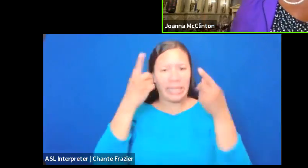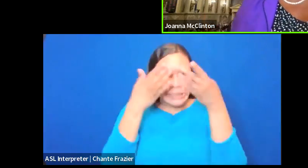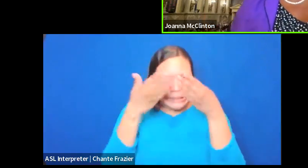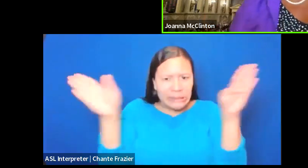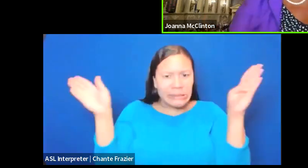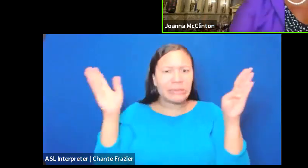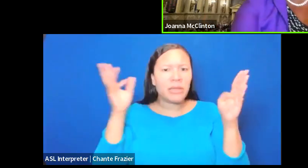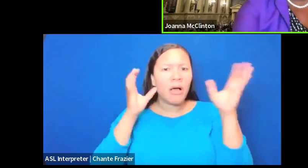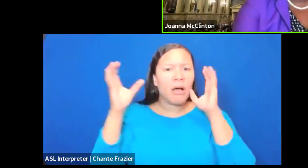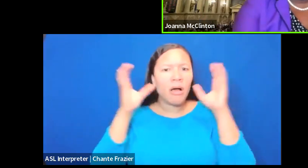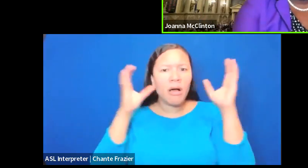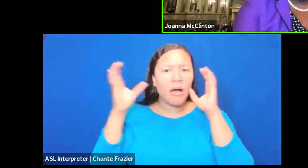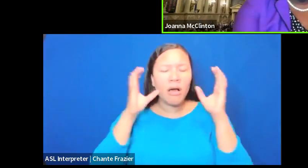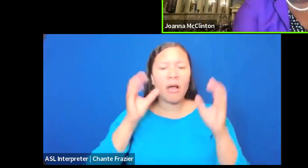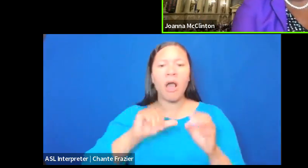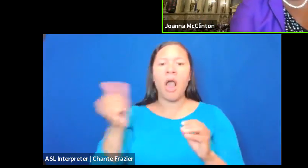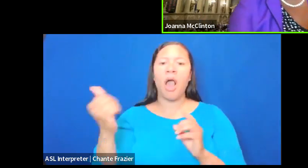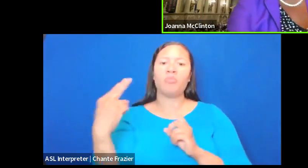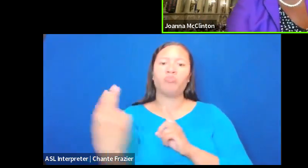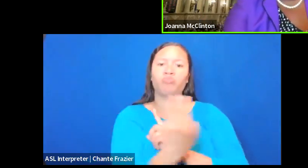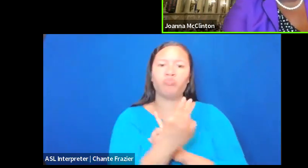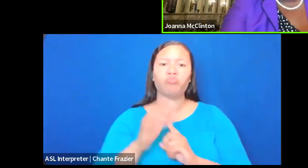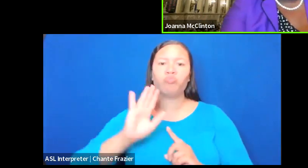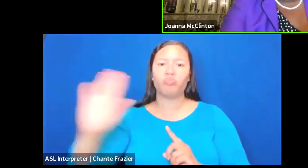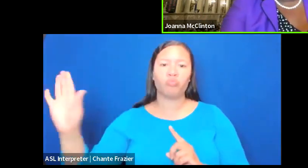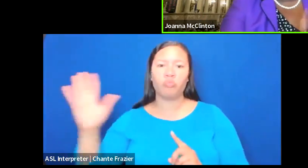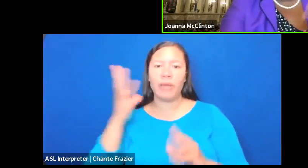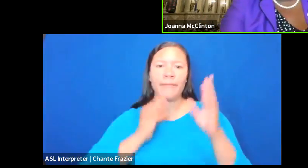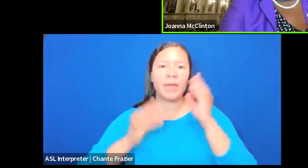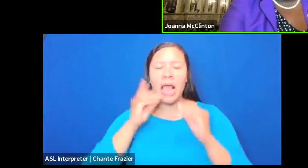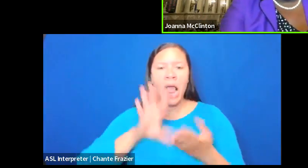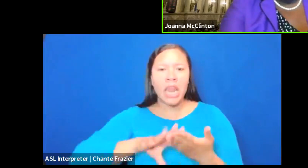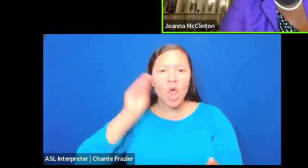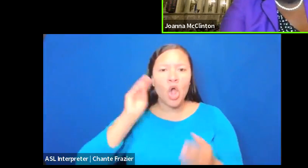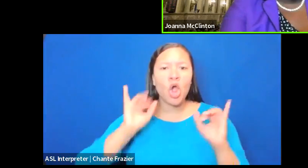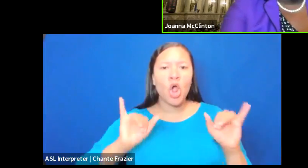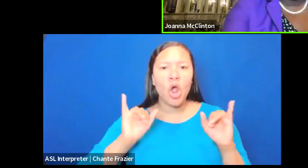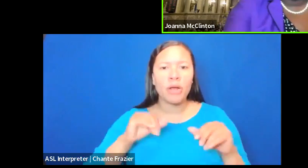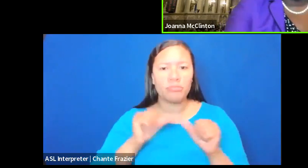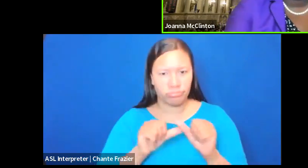issues the most effective leaders are able to